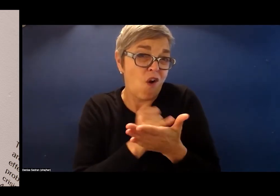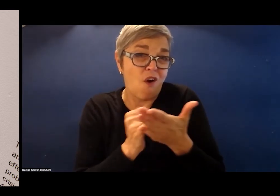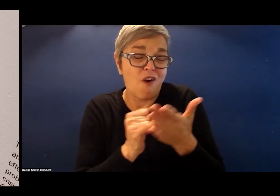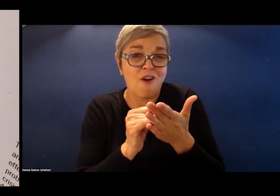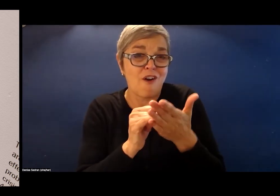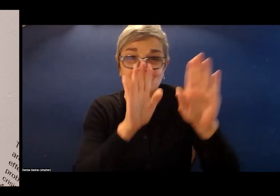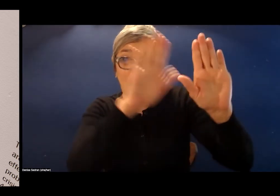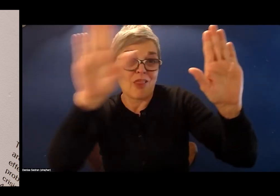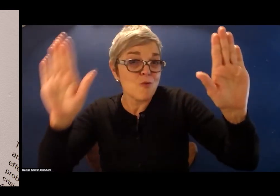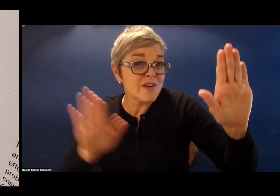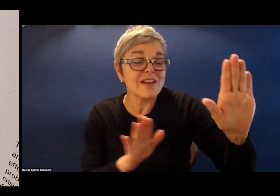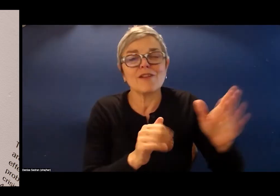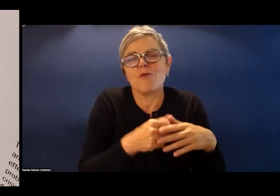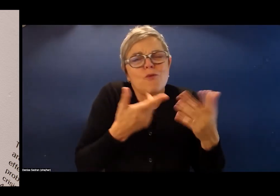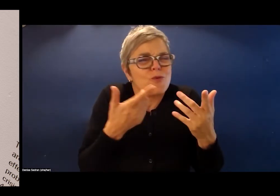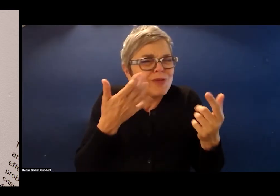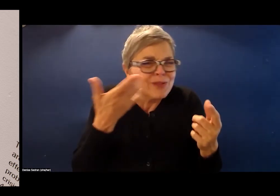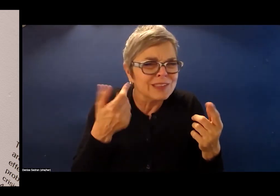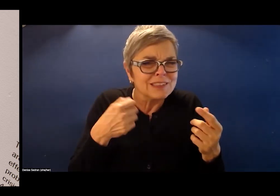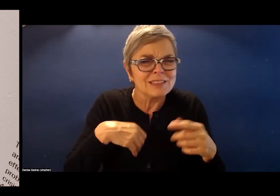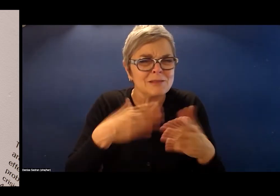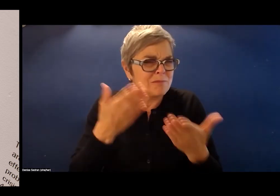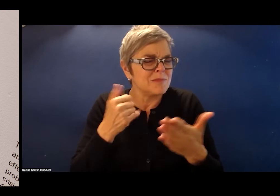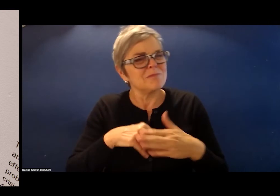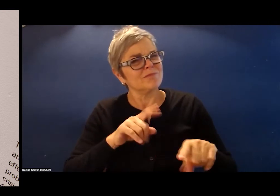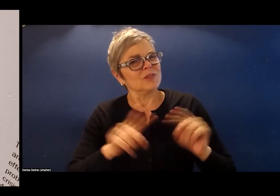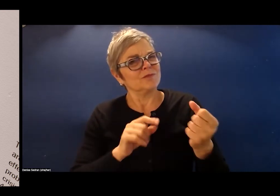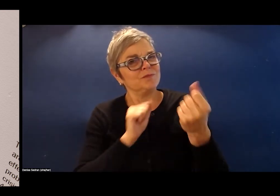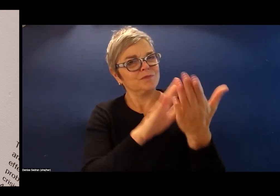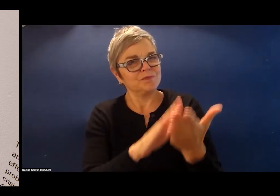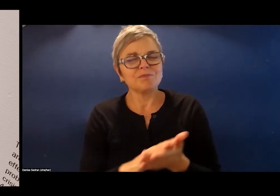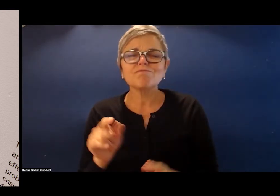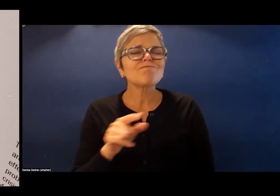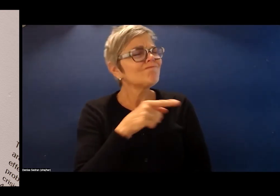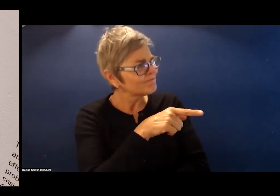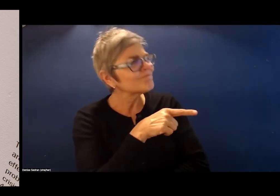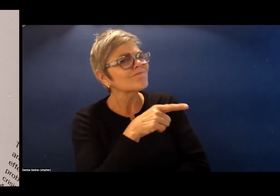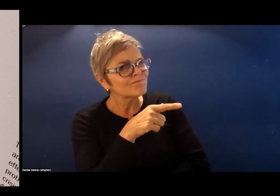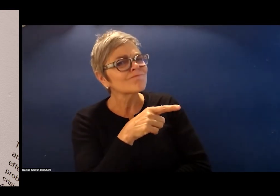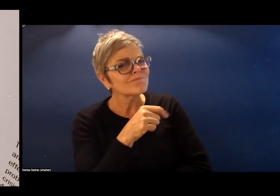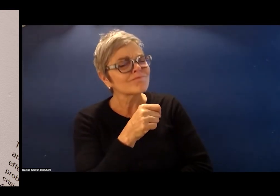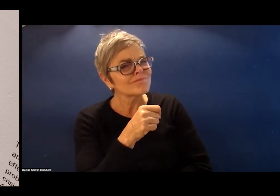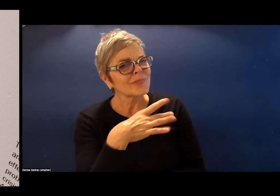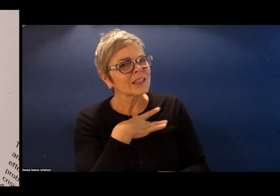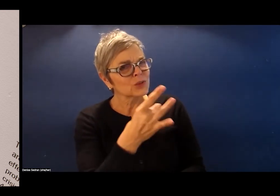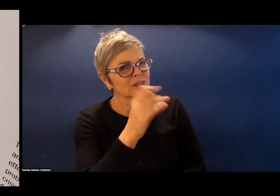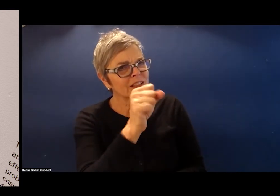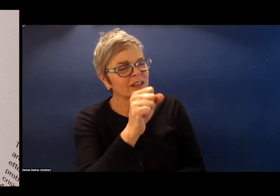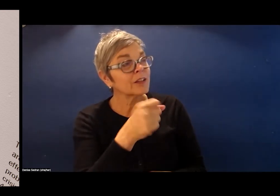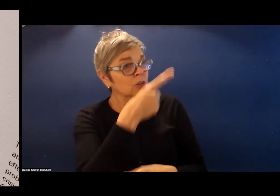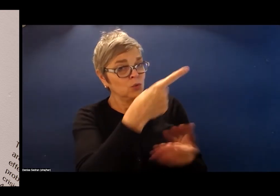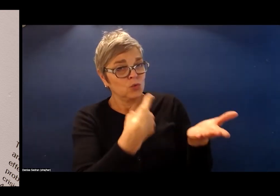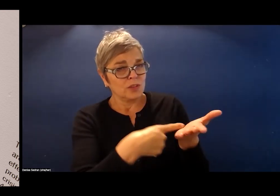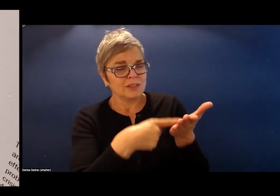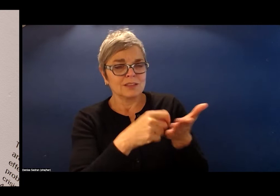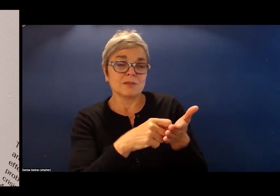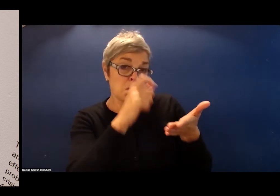around the marking rubric and the implications of that in terms of what it means for helping students